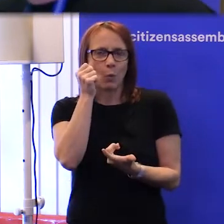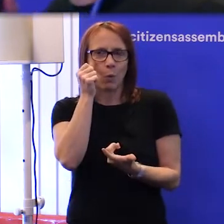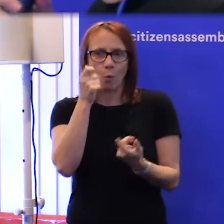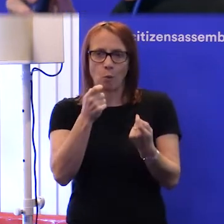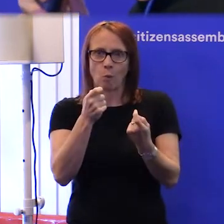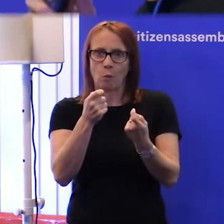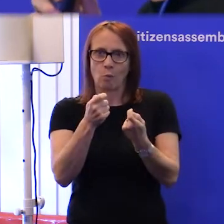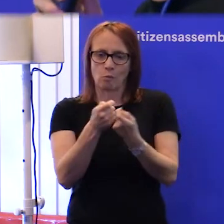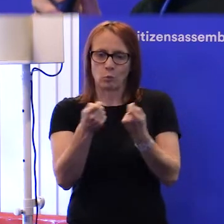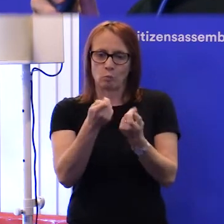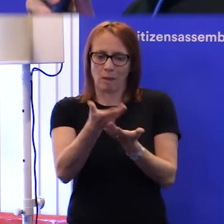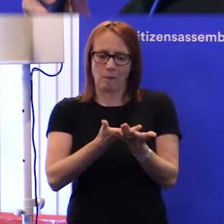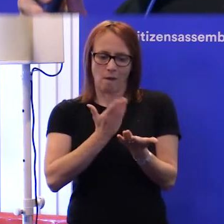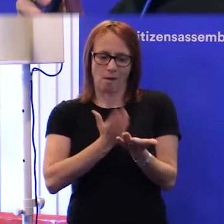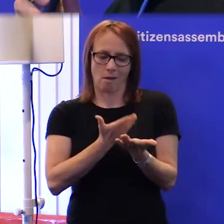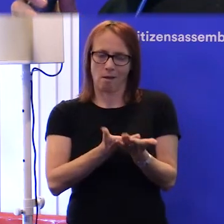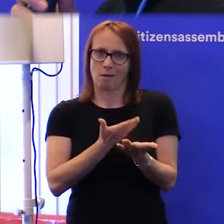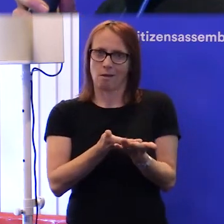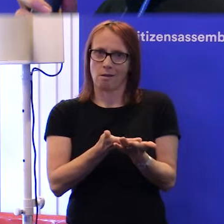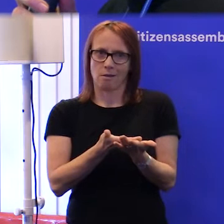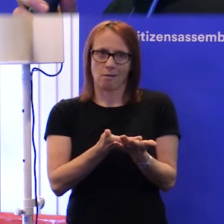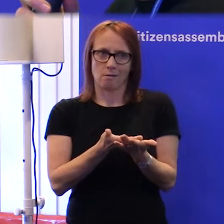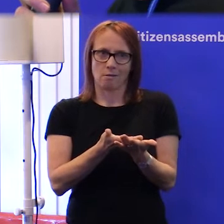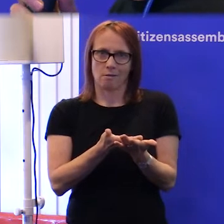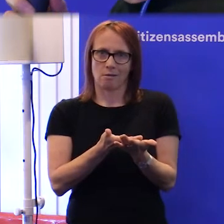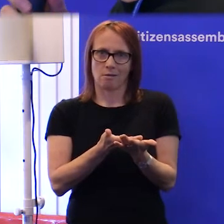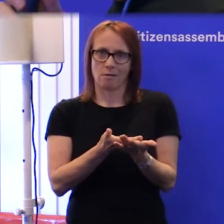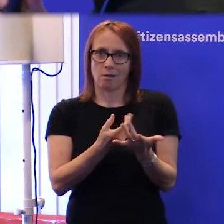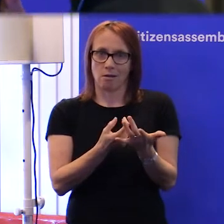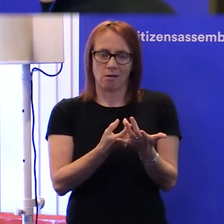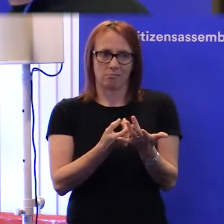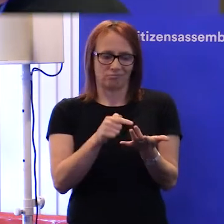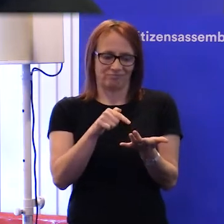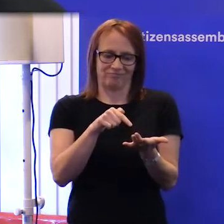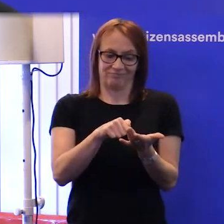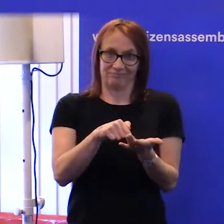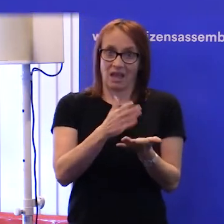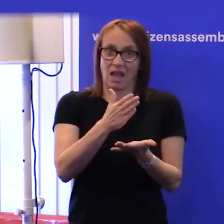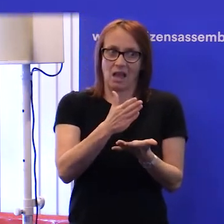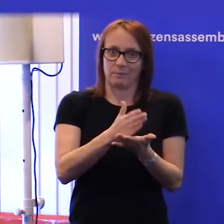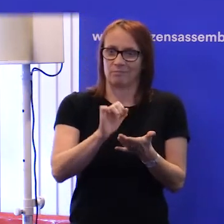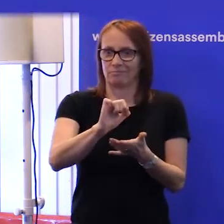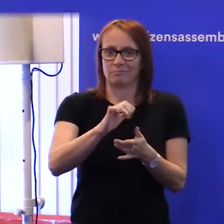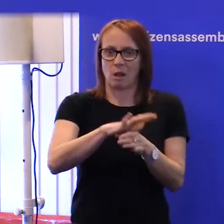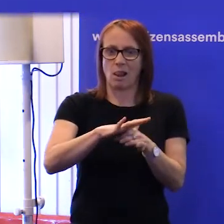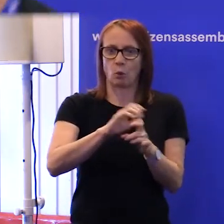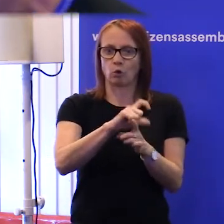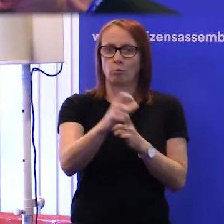is a there is a you know your events in your local communities are being